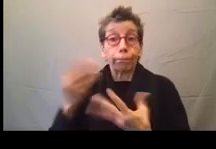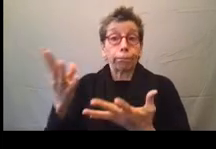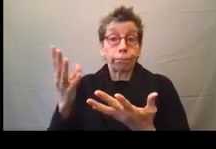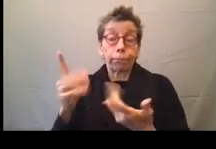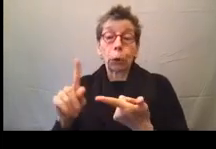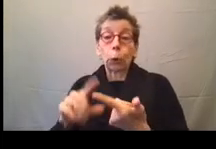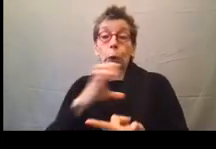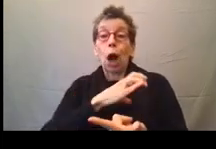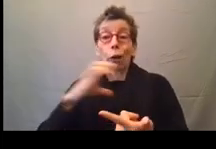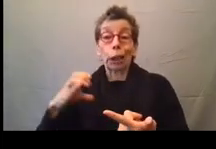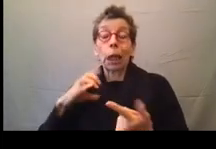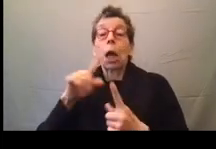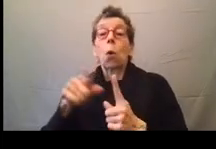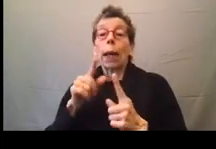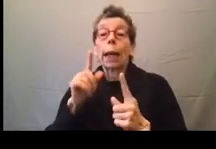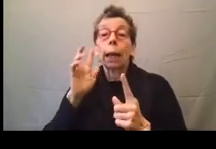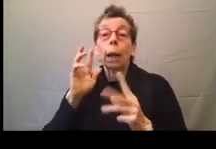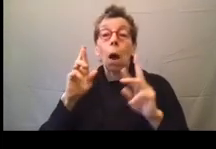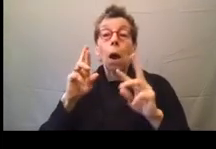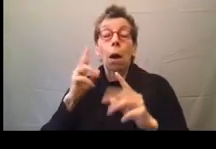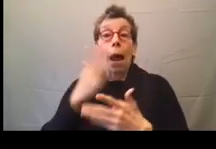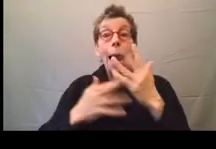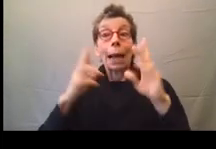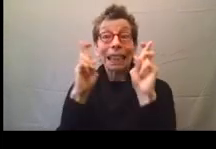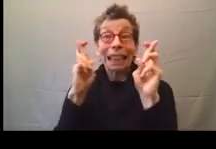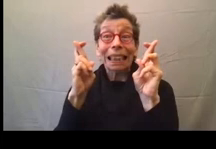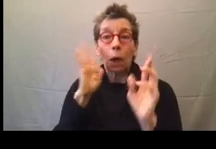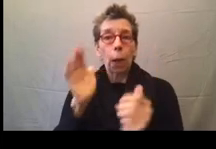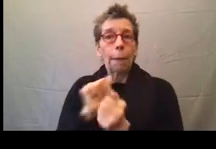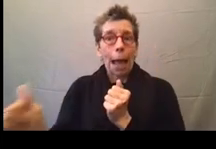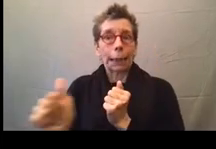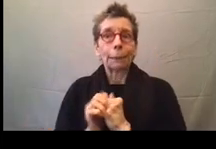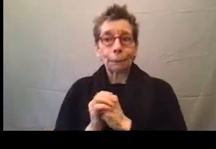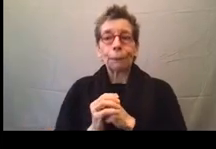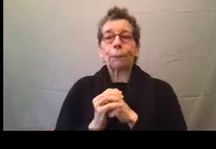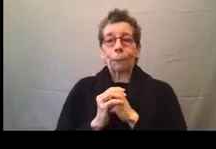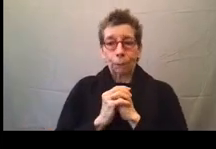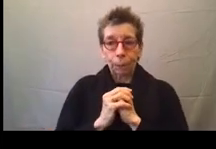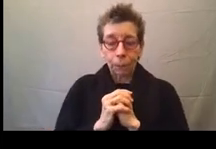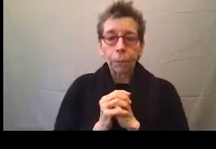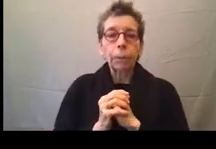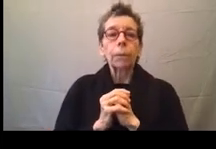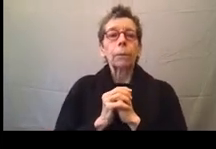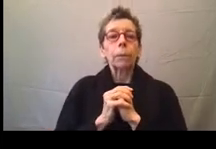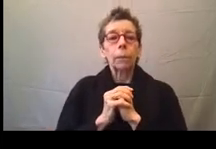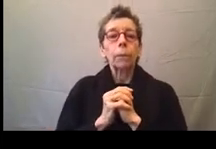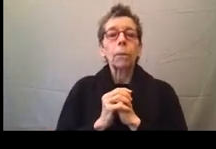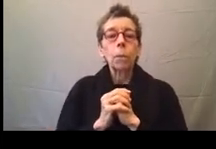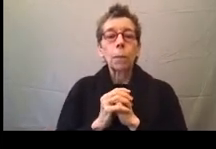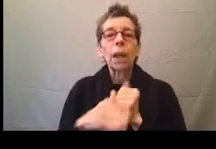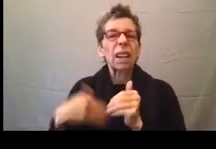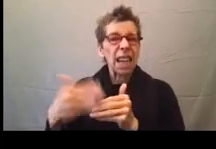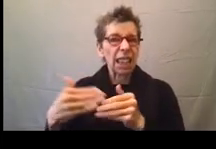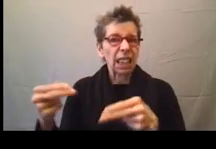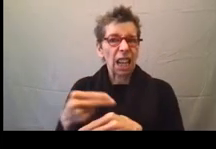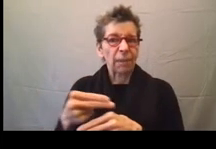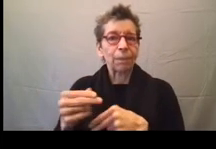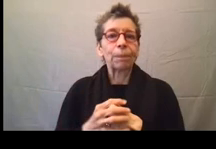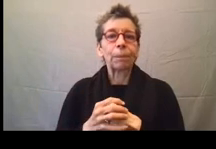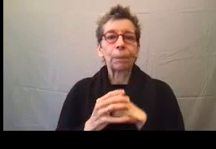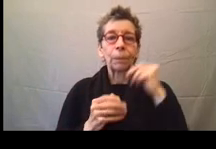passes, which I am saying with crossed crossed fingers. One of the things next slide. One